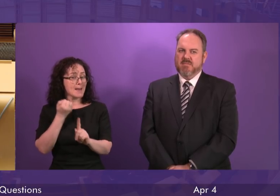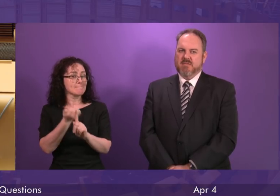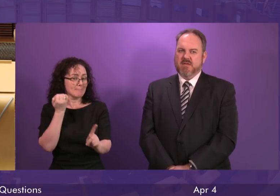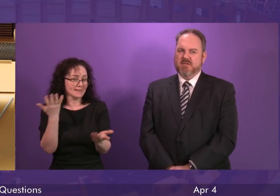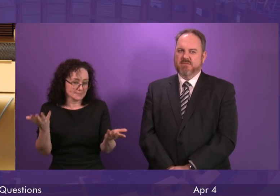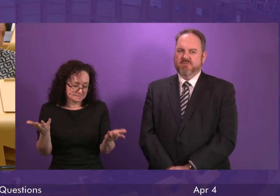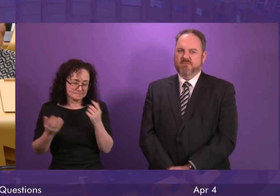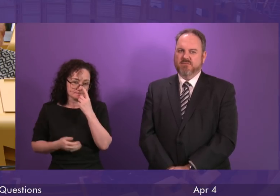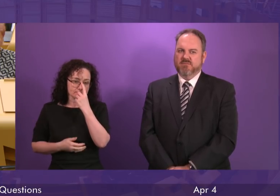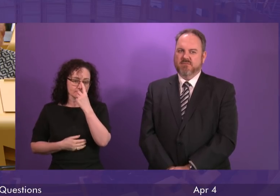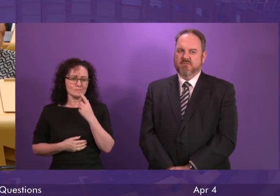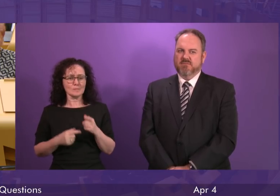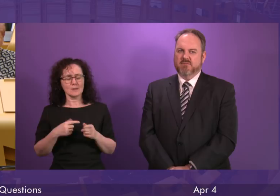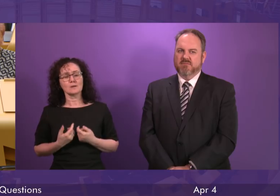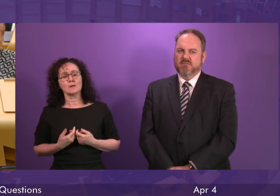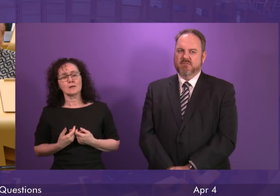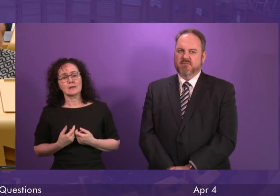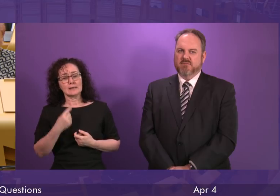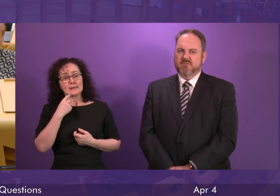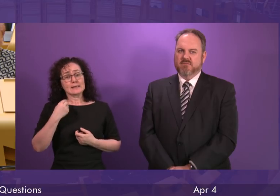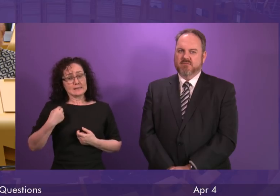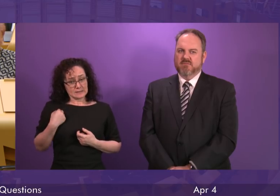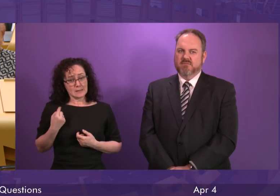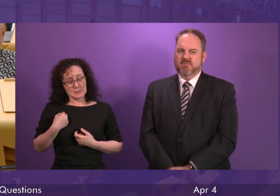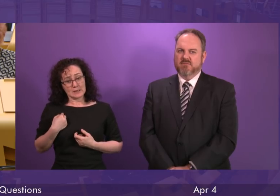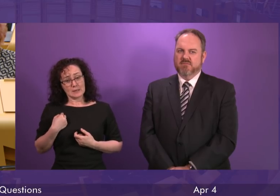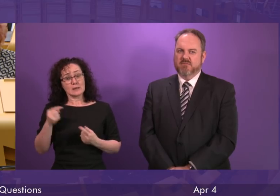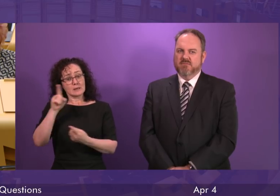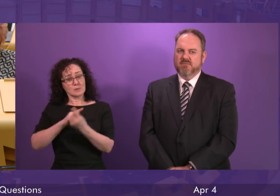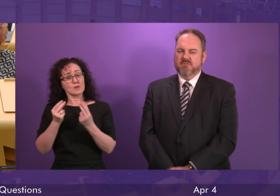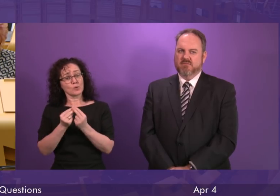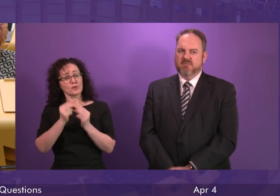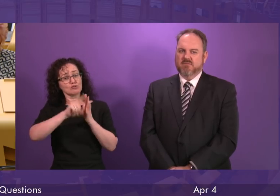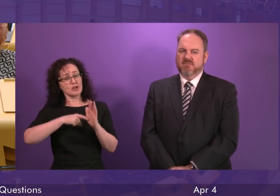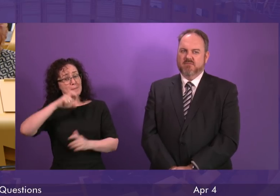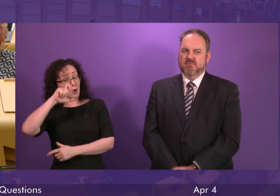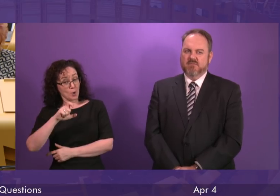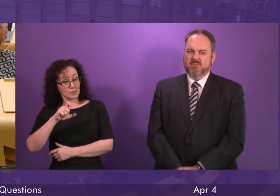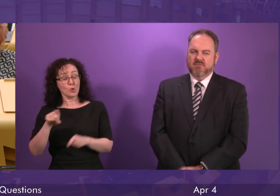Yesterday at Westminster, I had a constructive meeting with Jeremy Corbyn and then I met